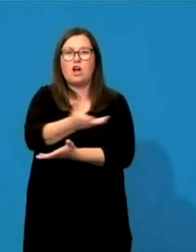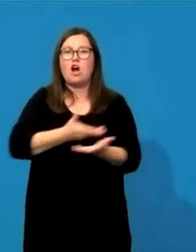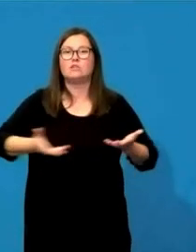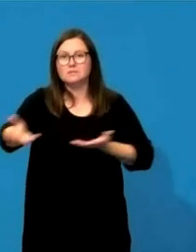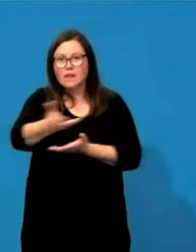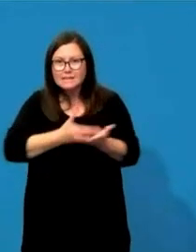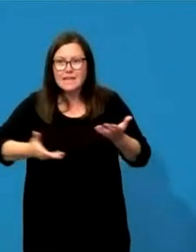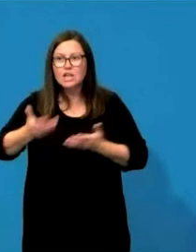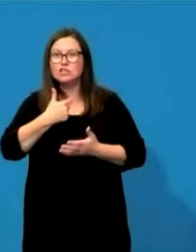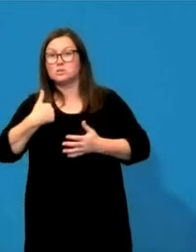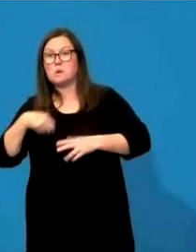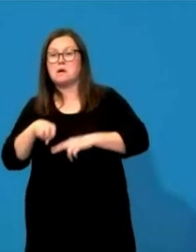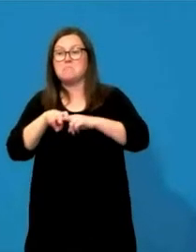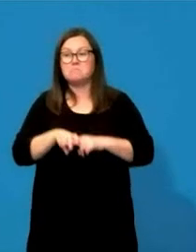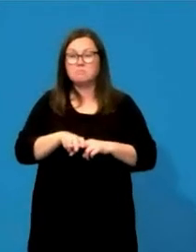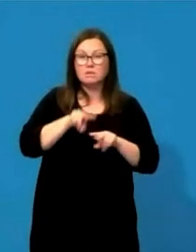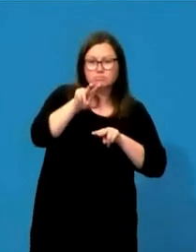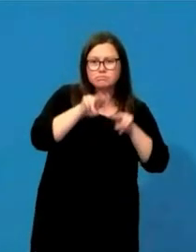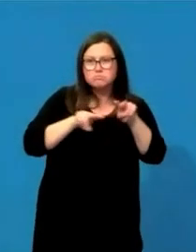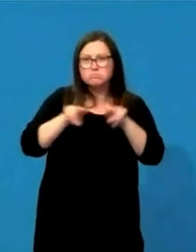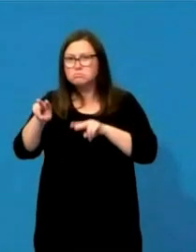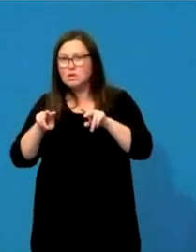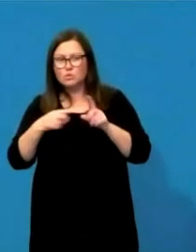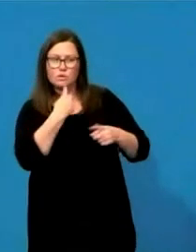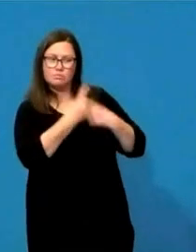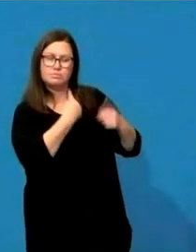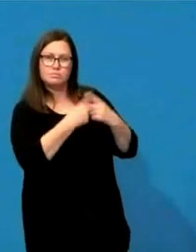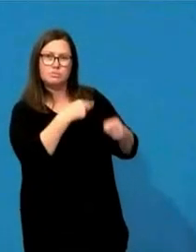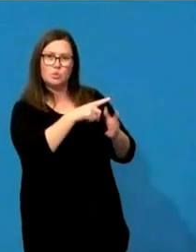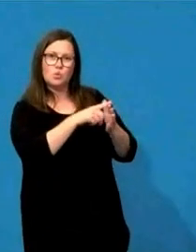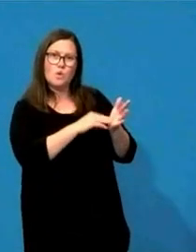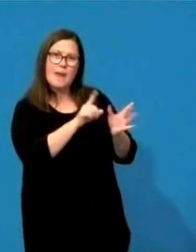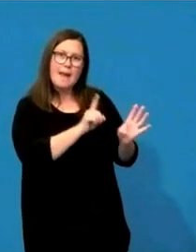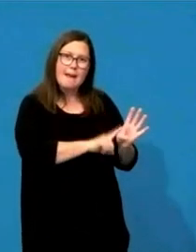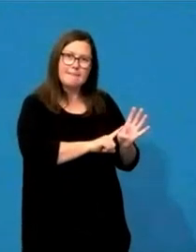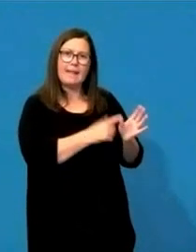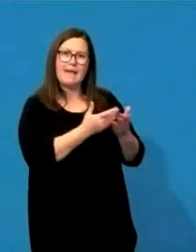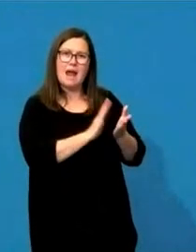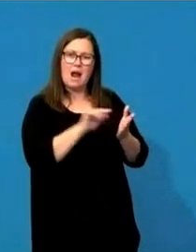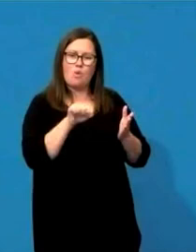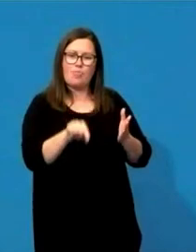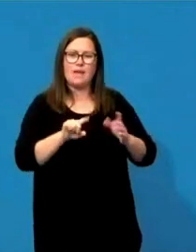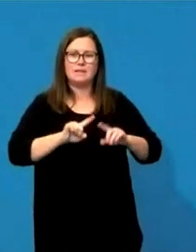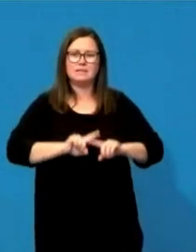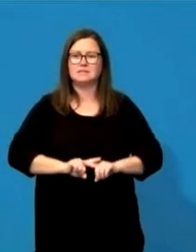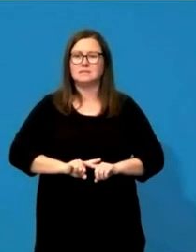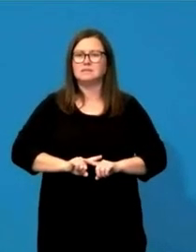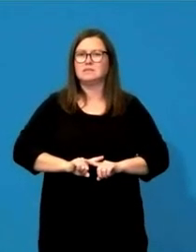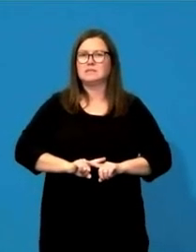watching and explaining to Emily how it differs in some ways to what I've seen in Sydney and other parts of Australia.